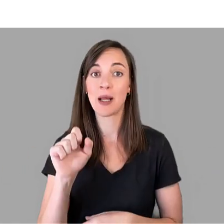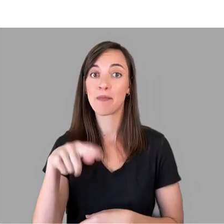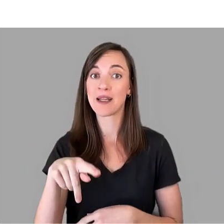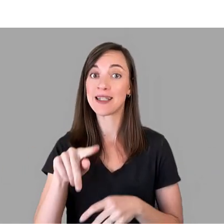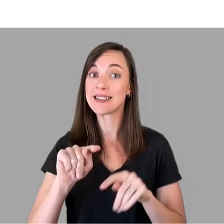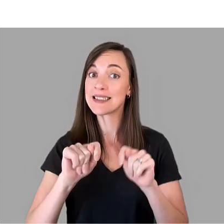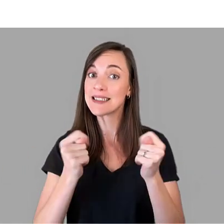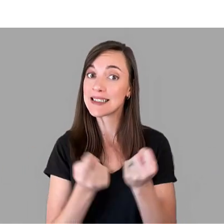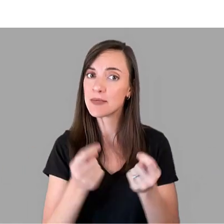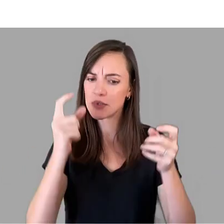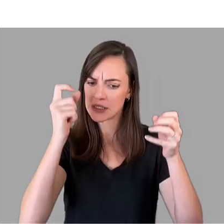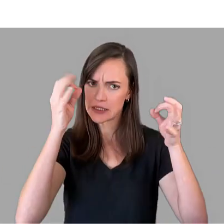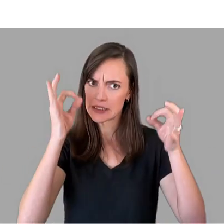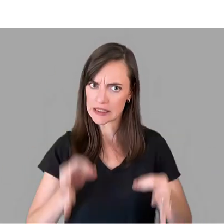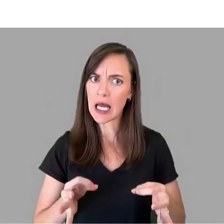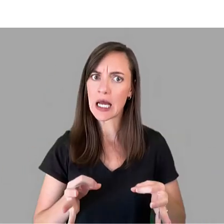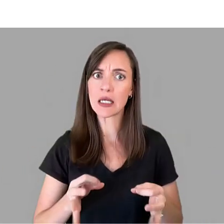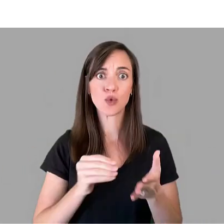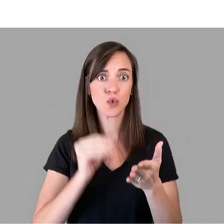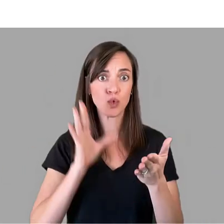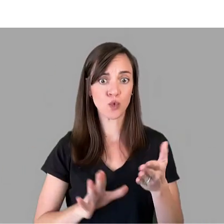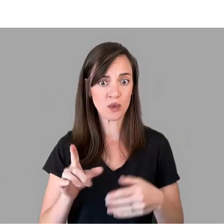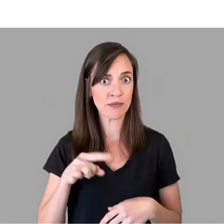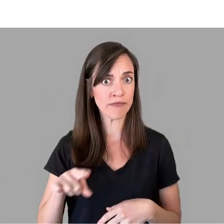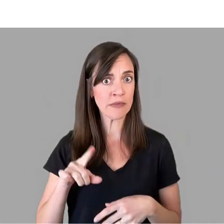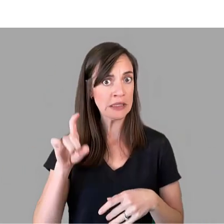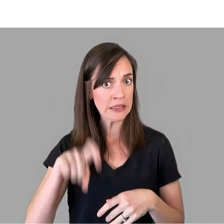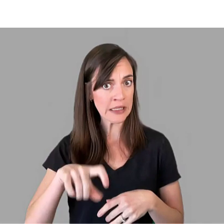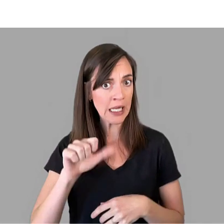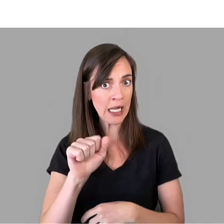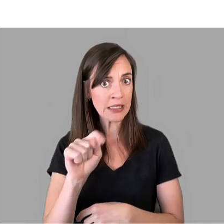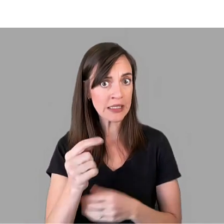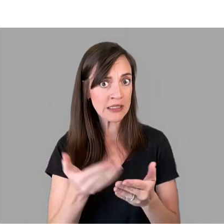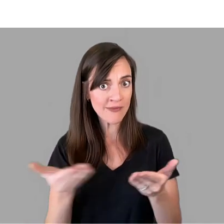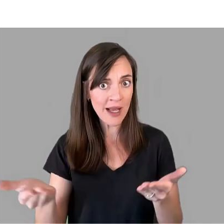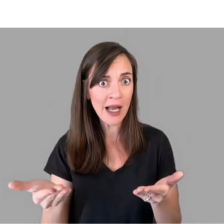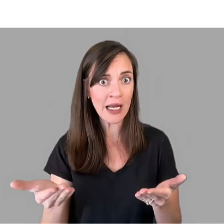With that said, an IEP team decision on the use of an AT device should not be held up